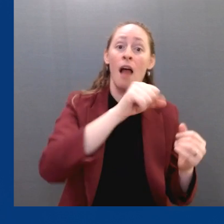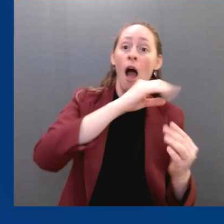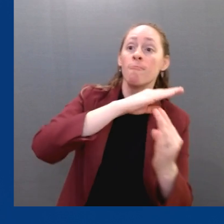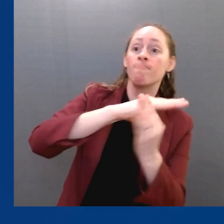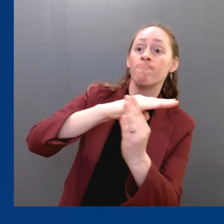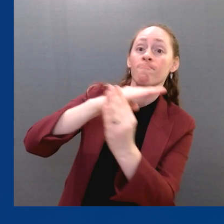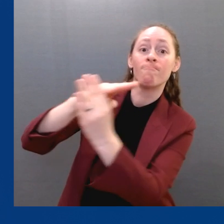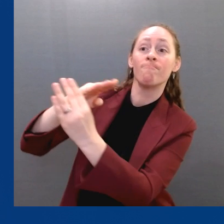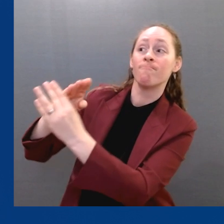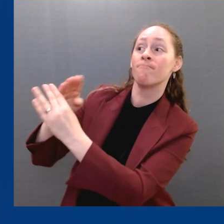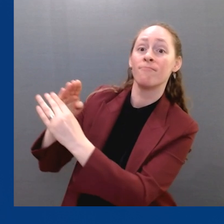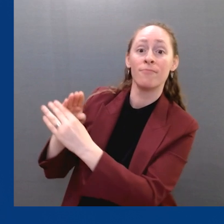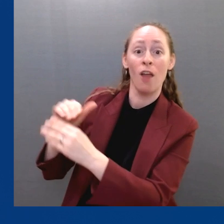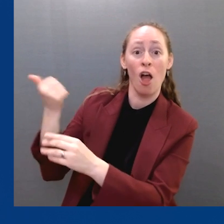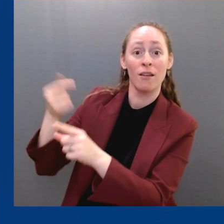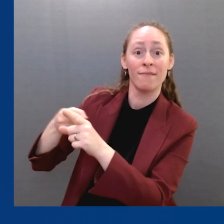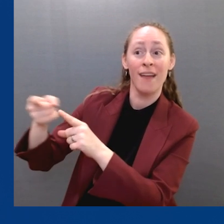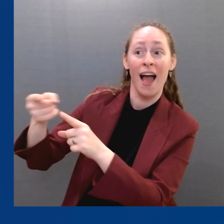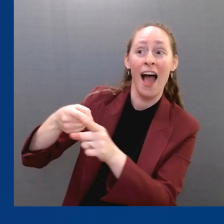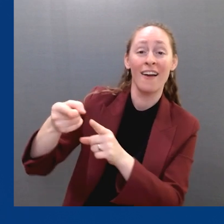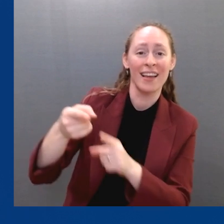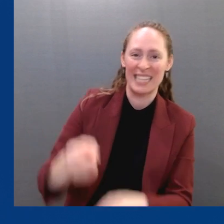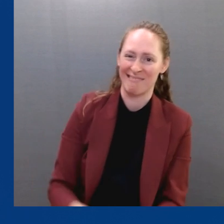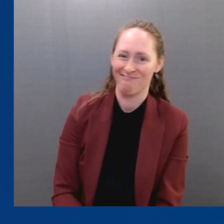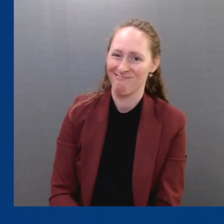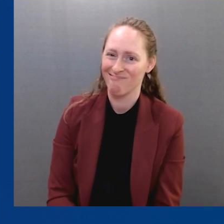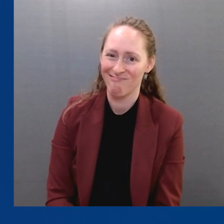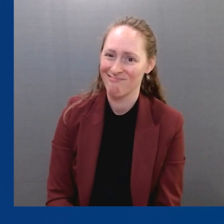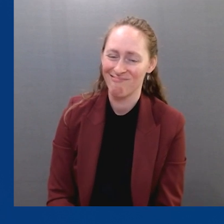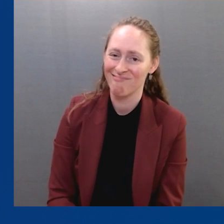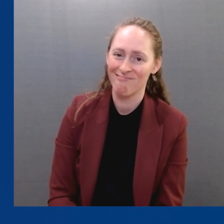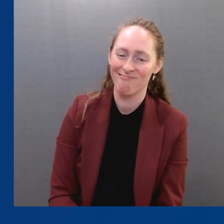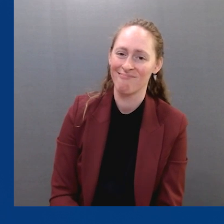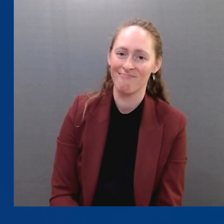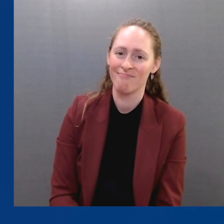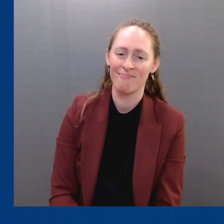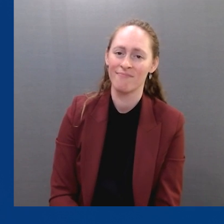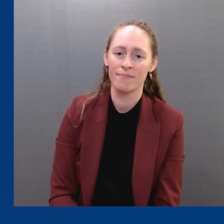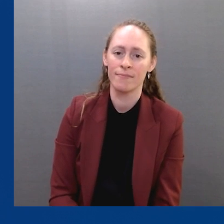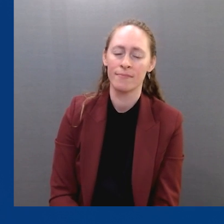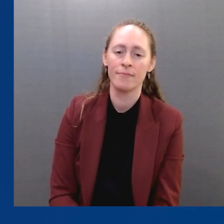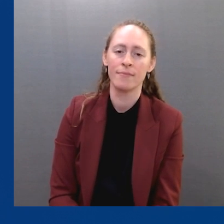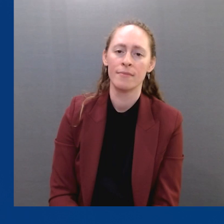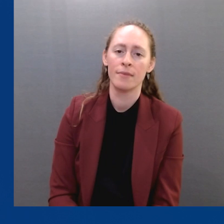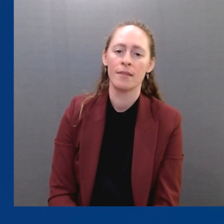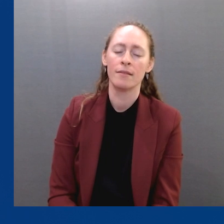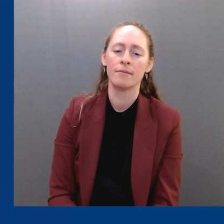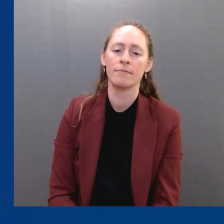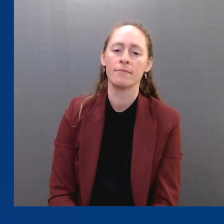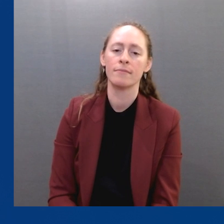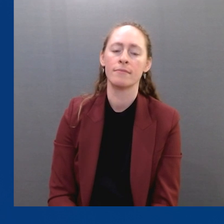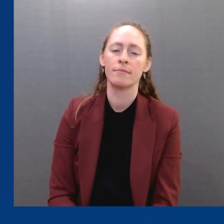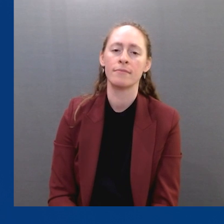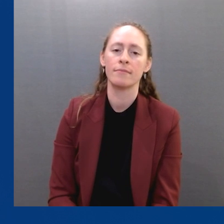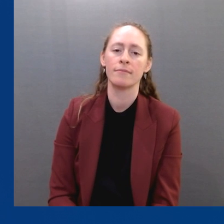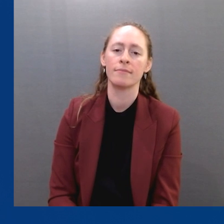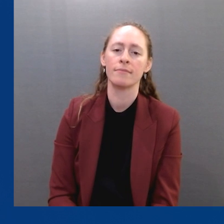how is the reinfection rate? It's clear that that's the case. But the overall principle is that we know